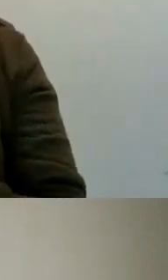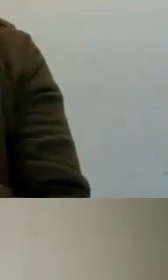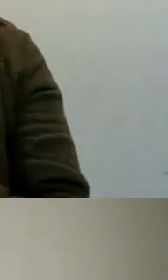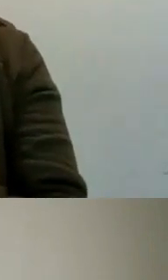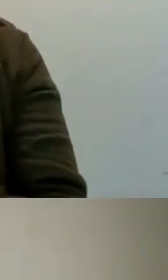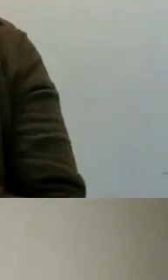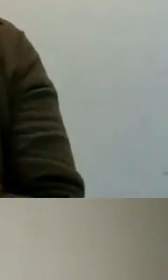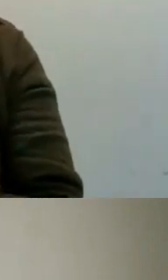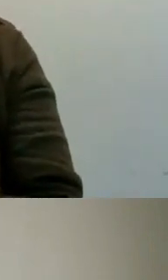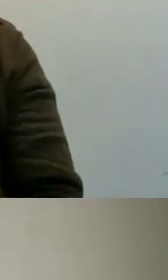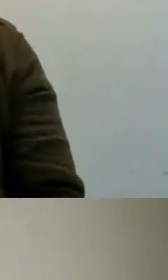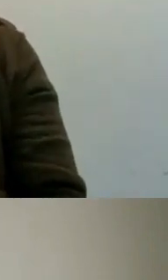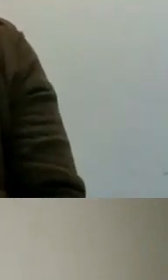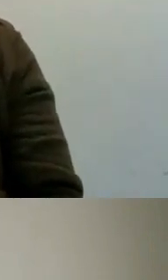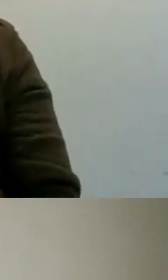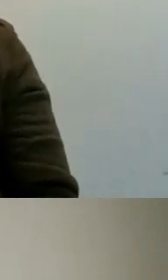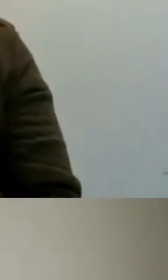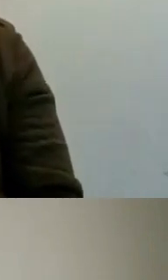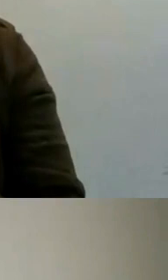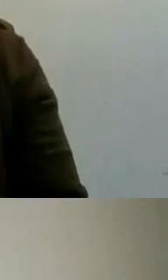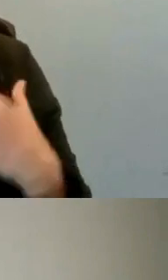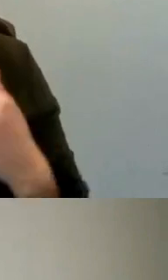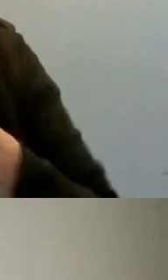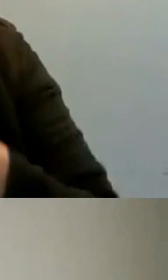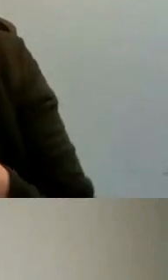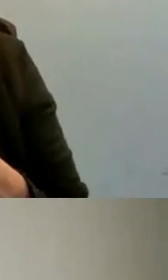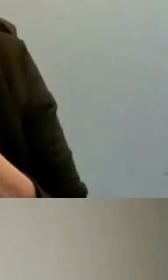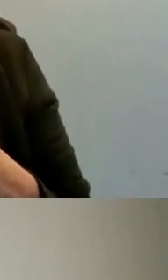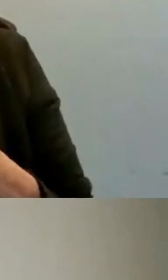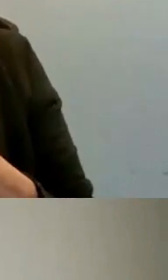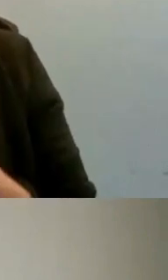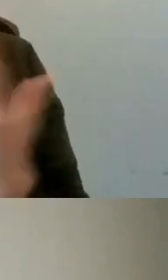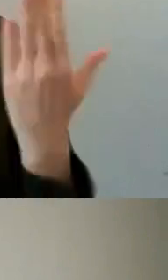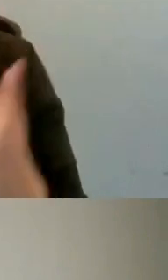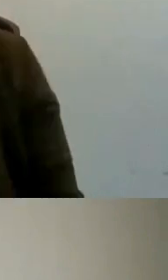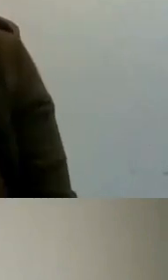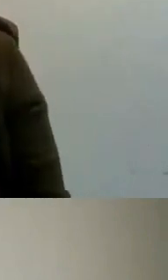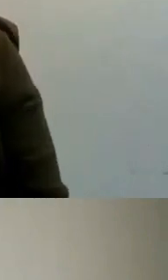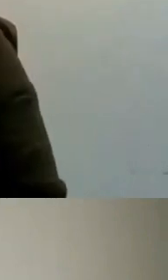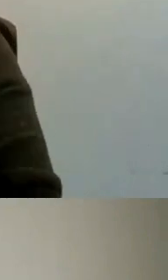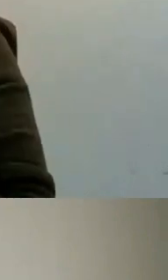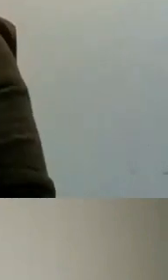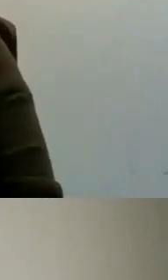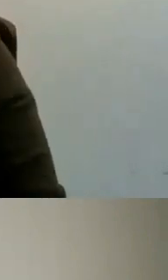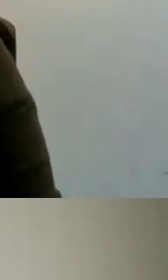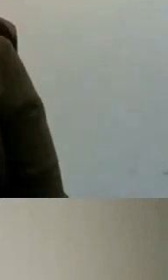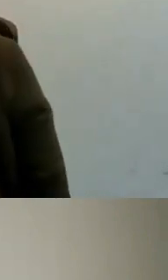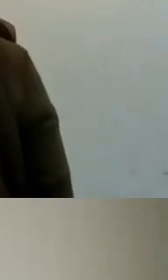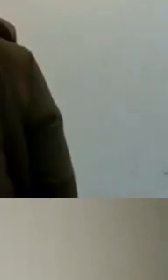of Excellence at MGH his research centers on the connections between psychosocial adversity stress